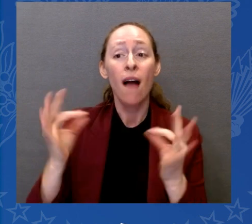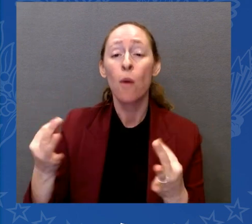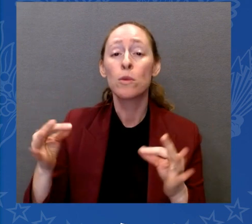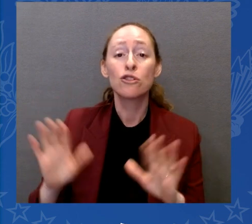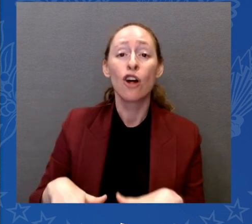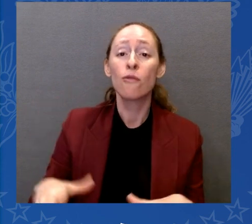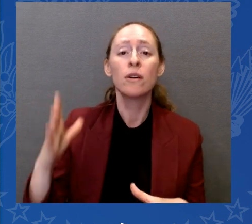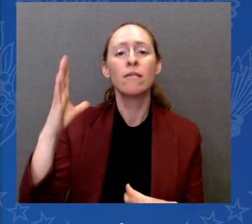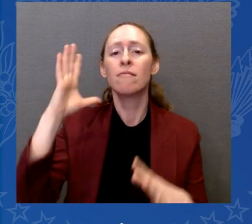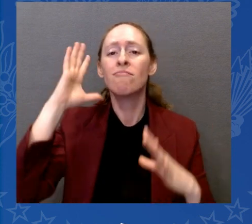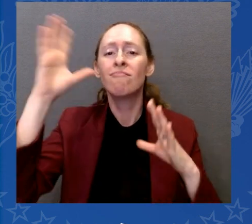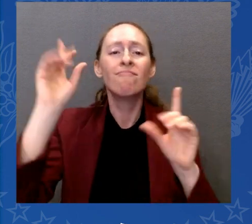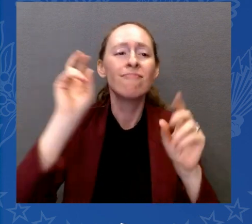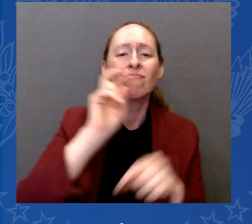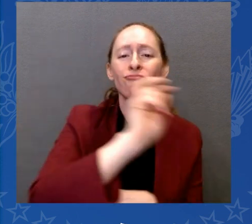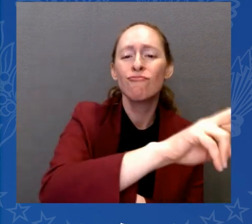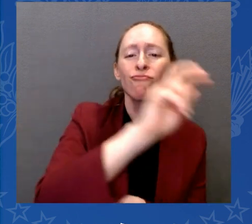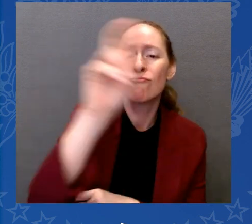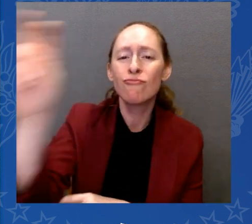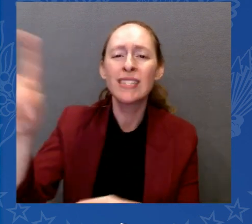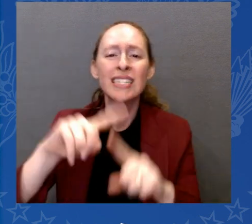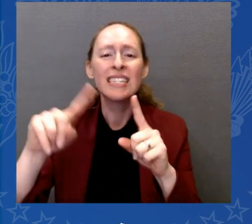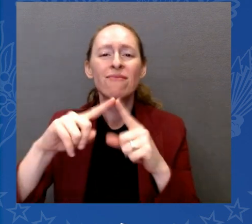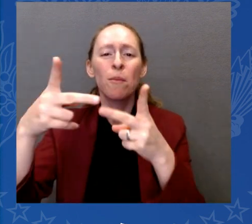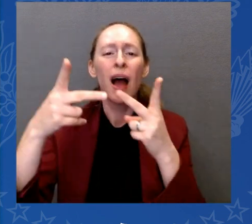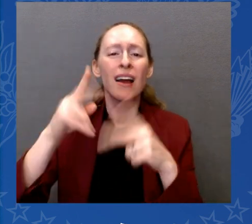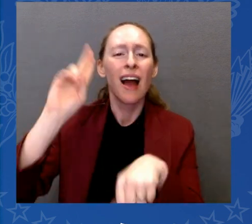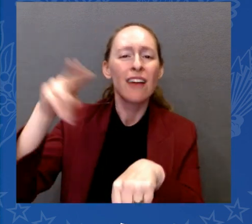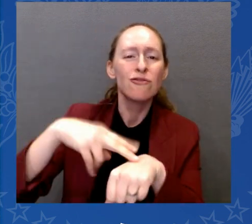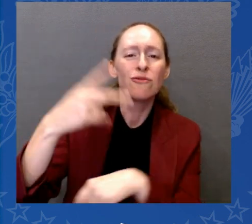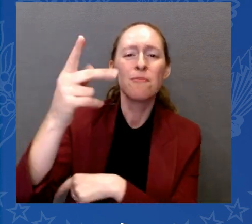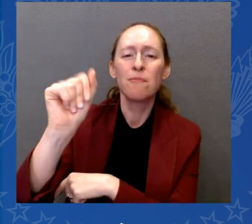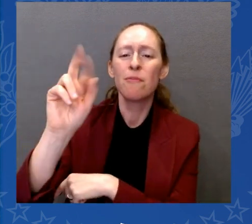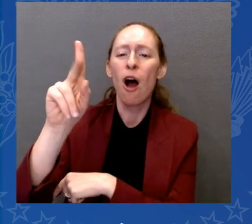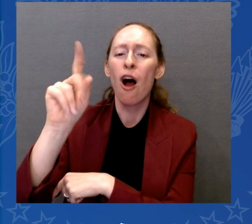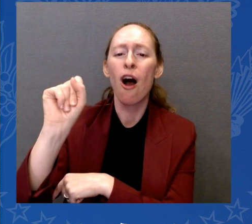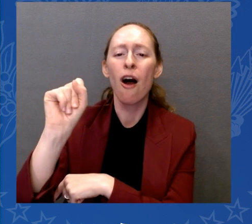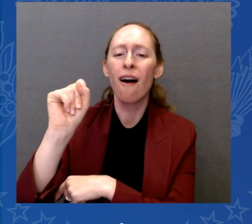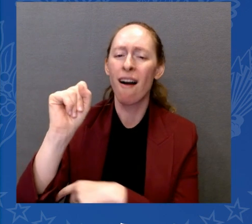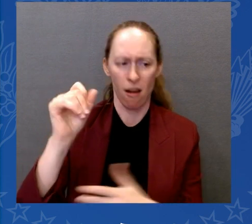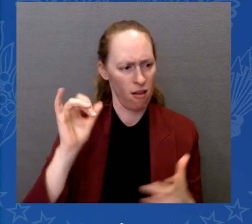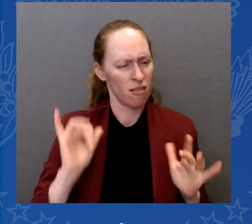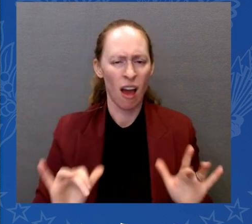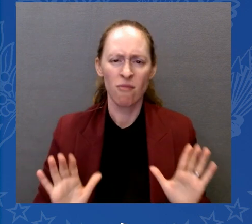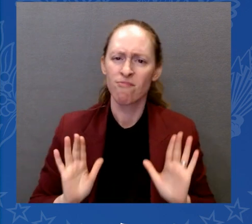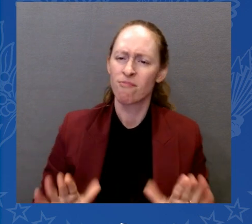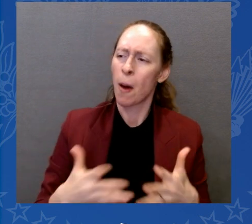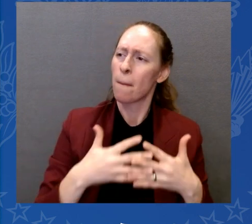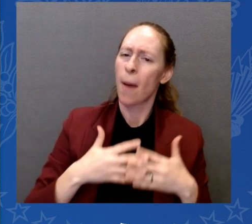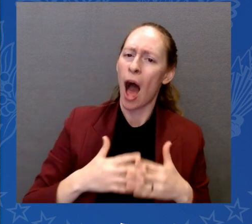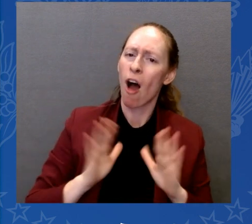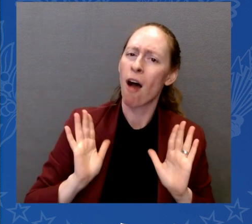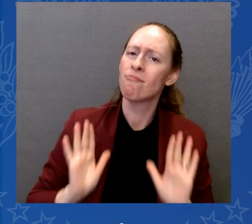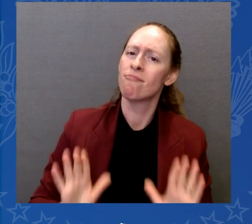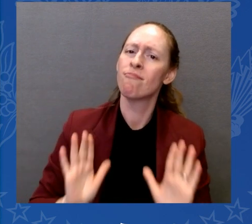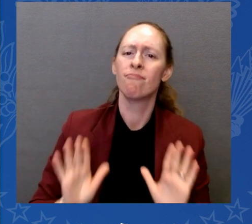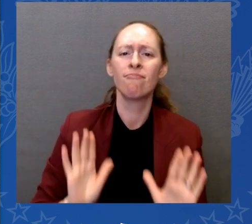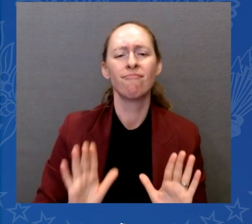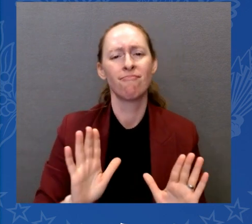They're a birthright that we pass down from generation to generation. And they unite us. And that's what today is all about.